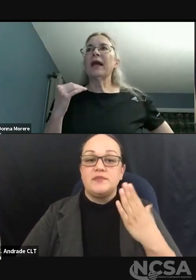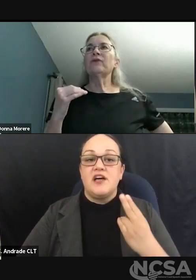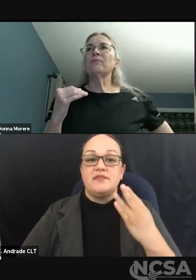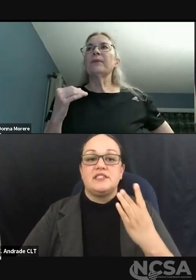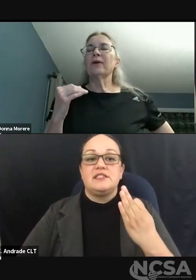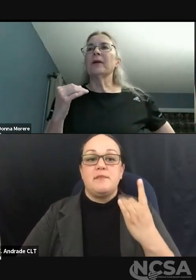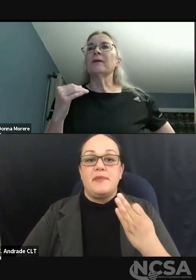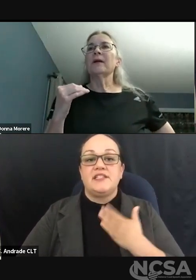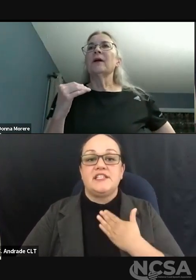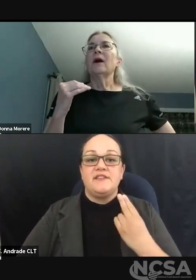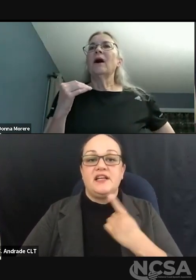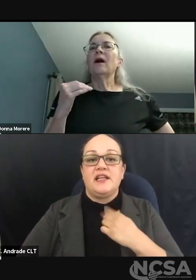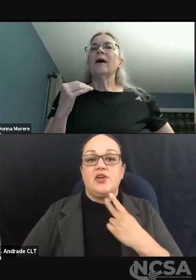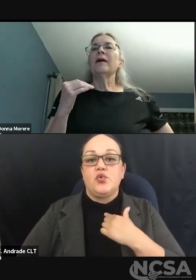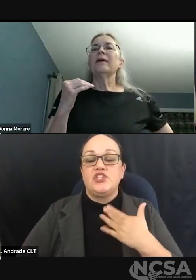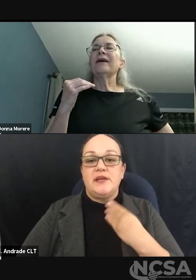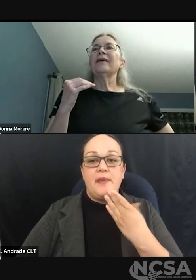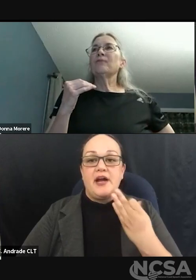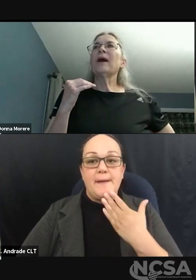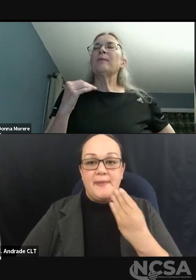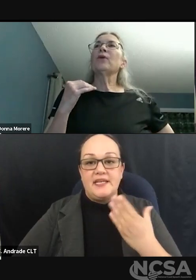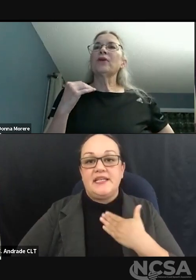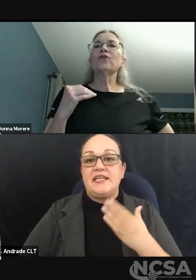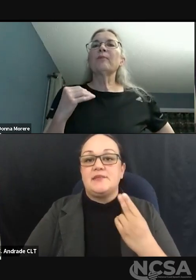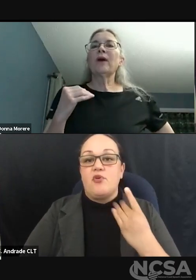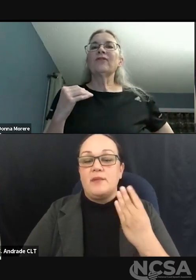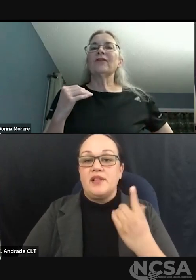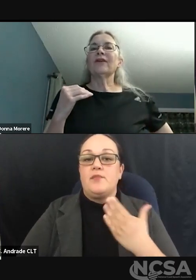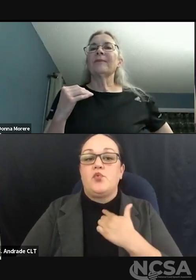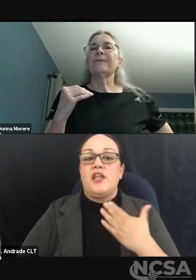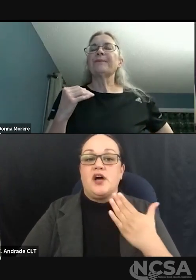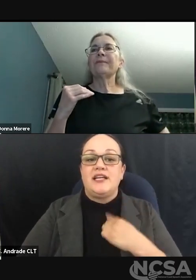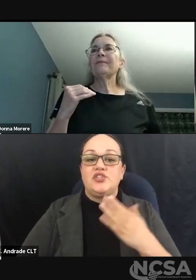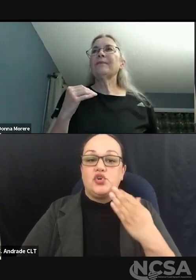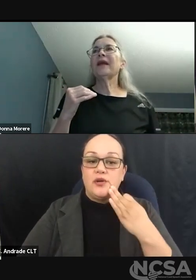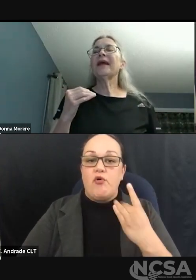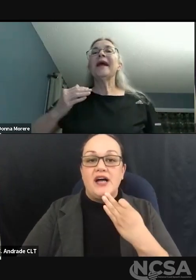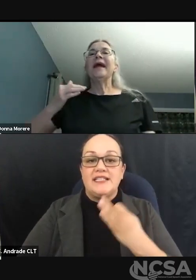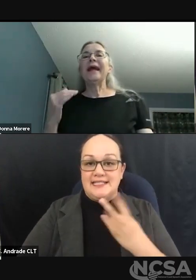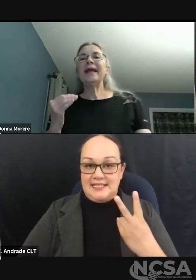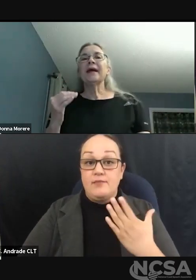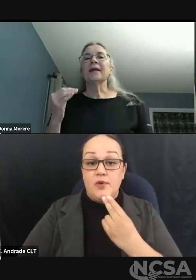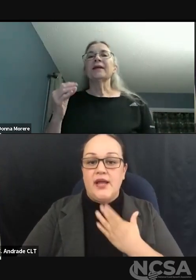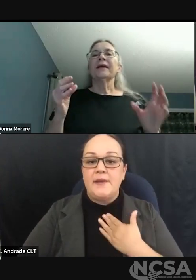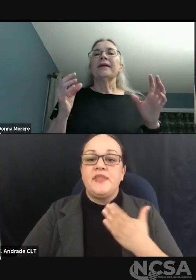language impairment is a problem with auditory processing.